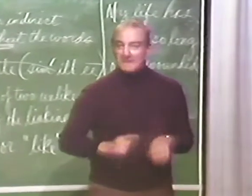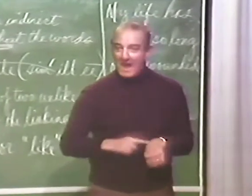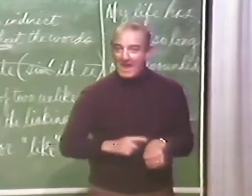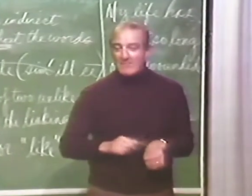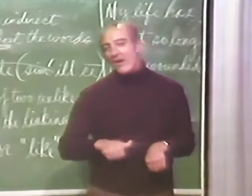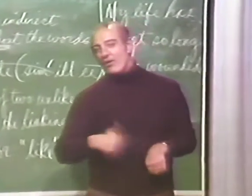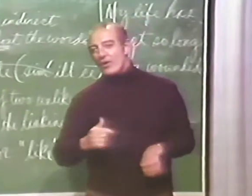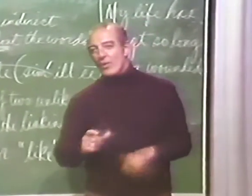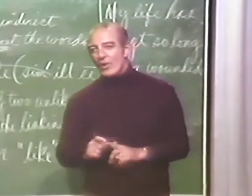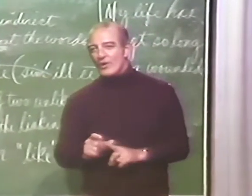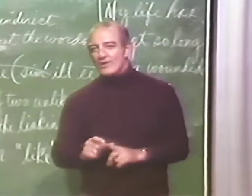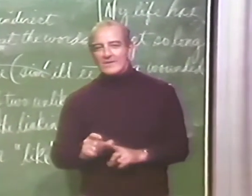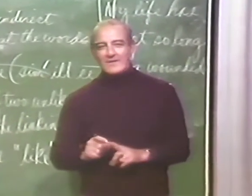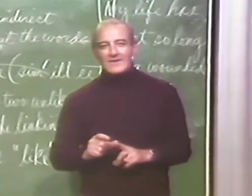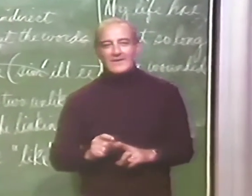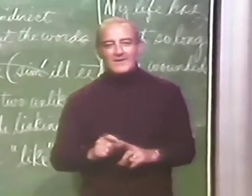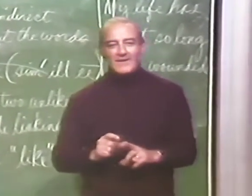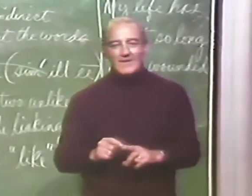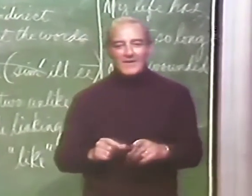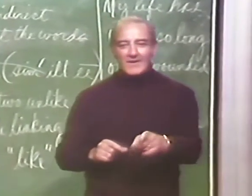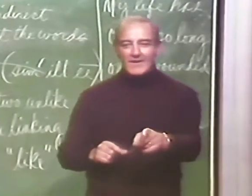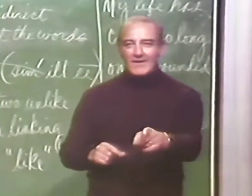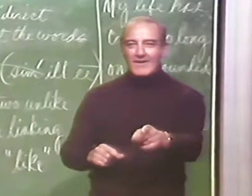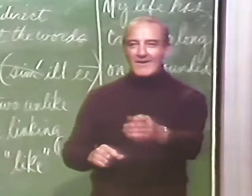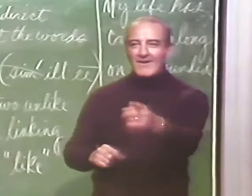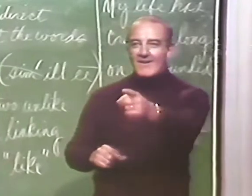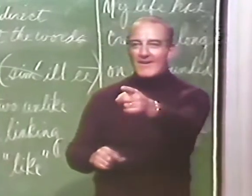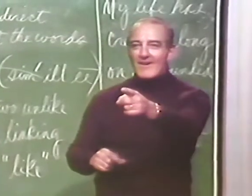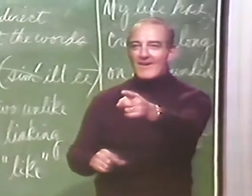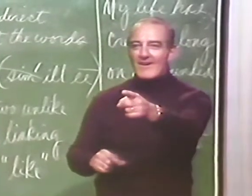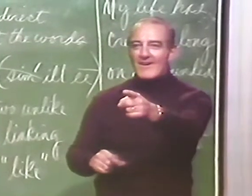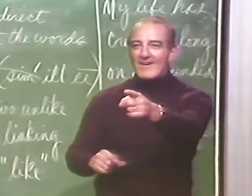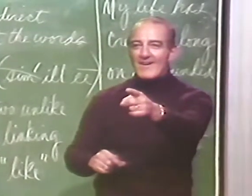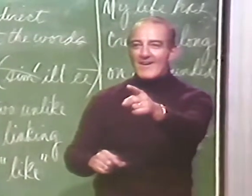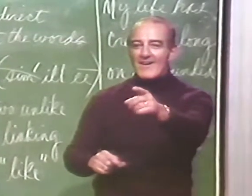MAKE THE MOST OF YOUR WHAT? TIME--ANOTHER WORD.